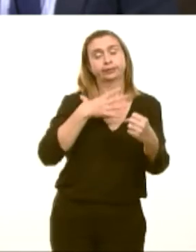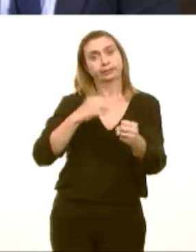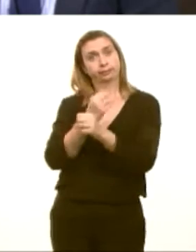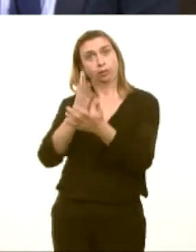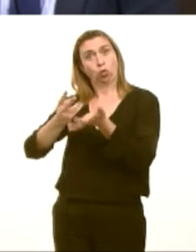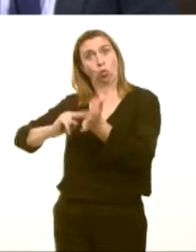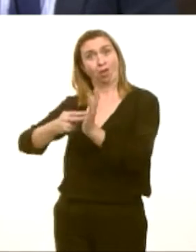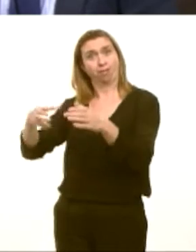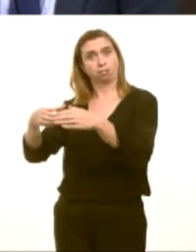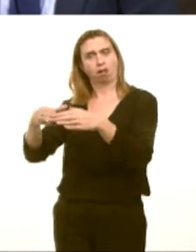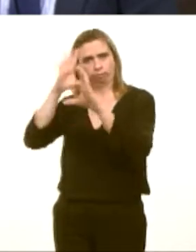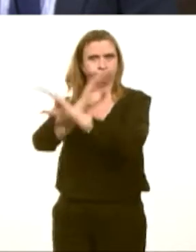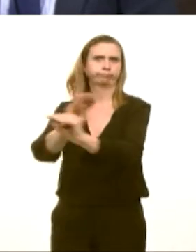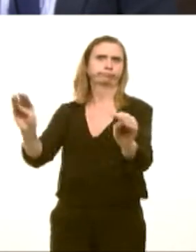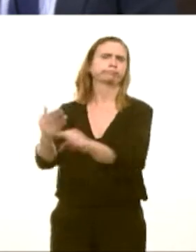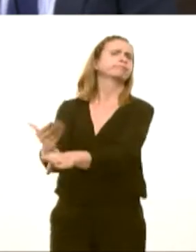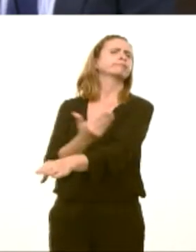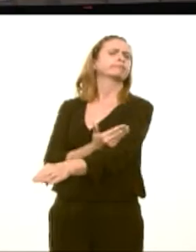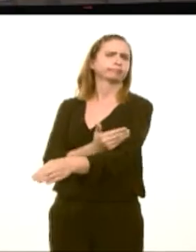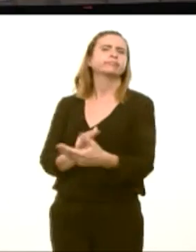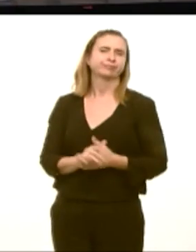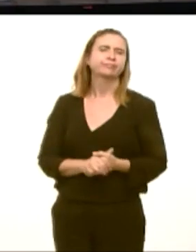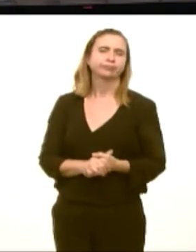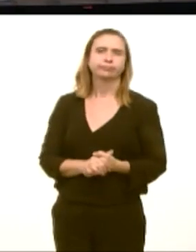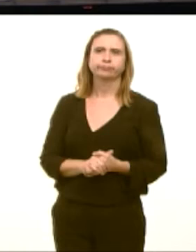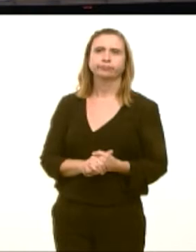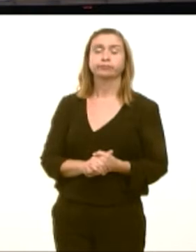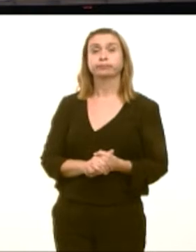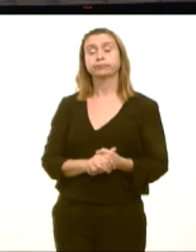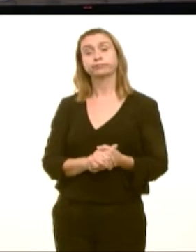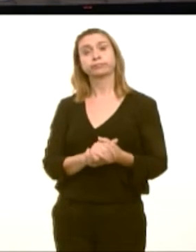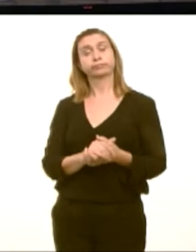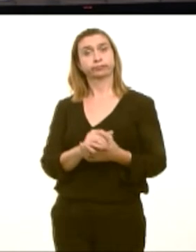Lindsay Whittle: MinisteróFirst Minister, sorryóweíre assured that this yearís velothon